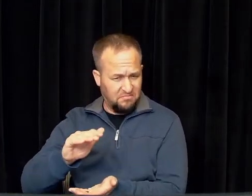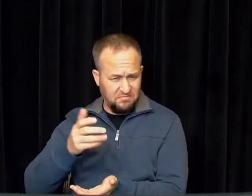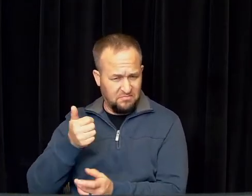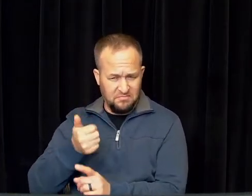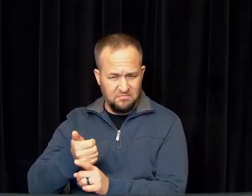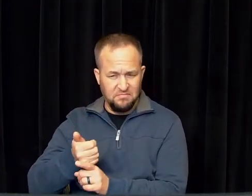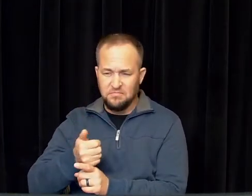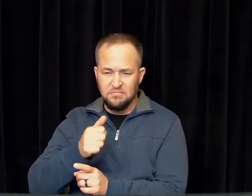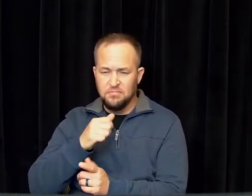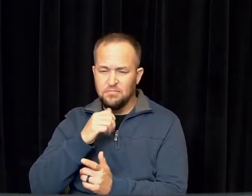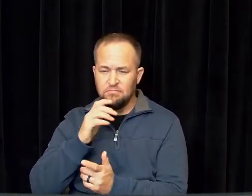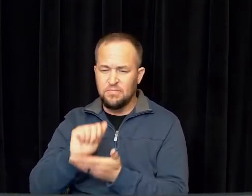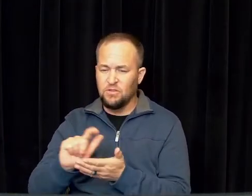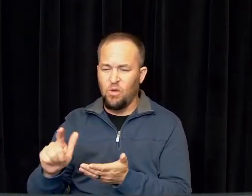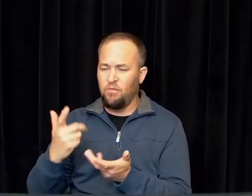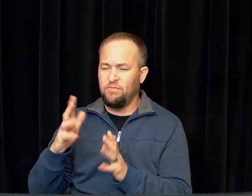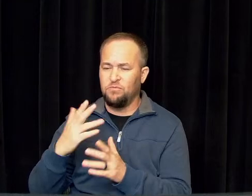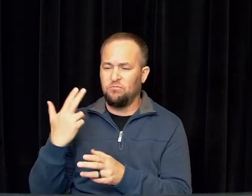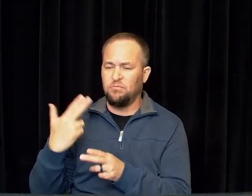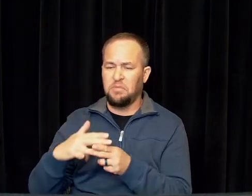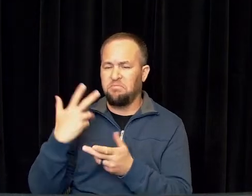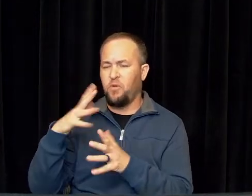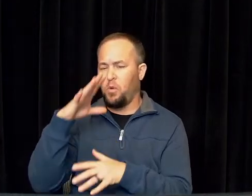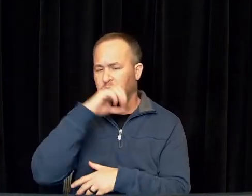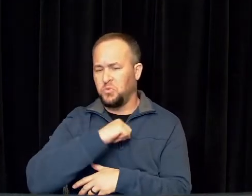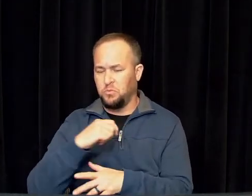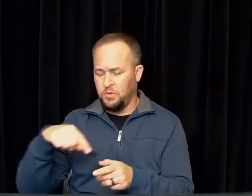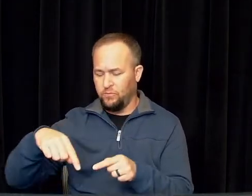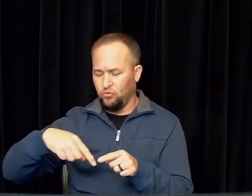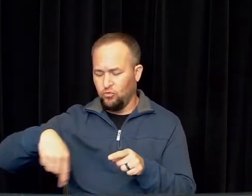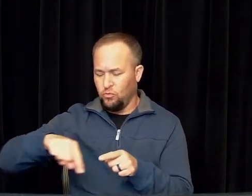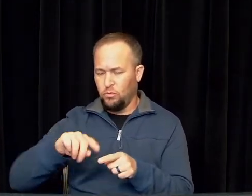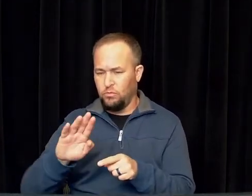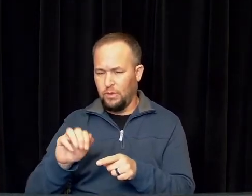with them because they already assume that you have circular bases when you name those shapes.